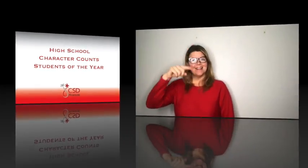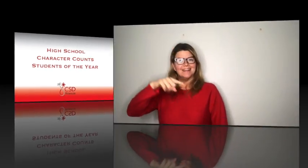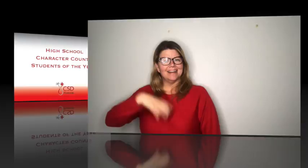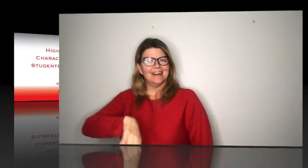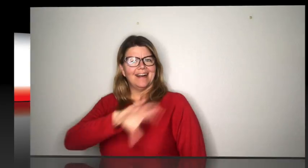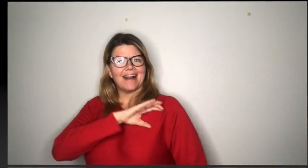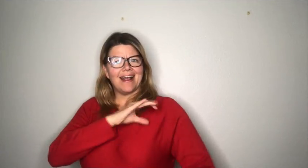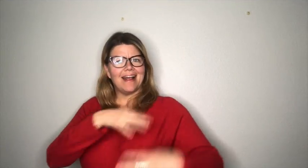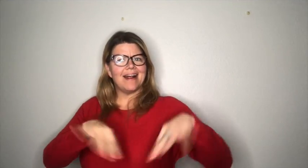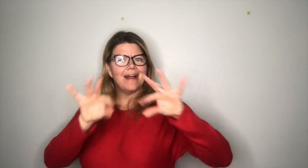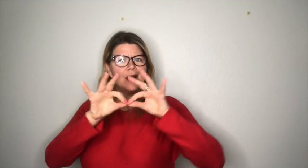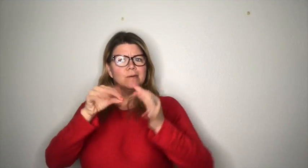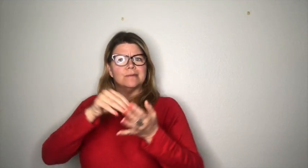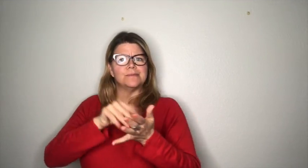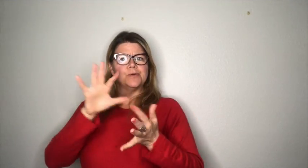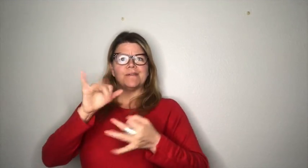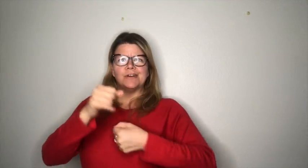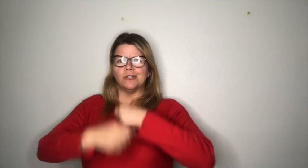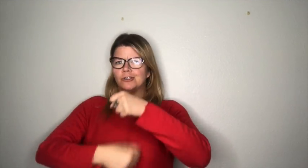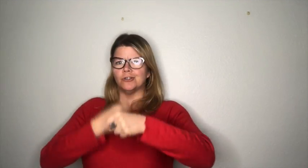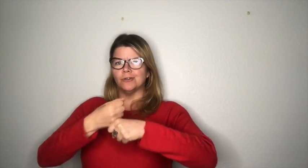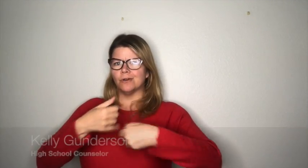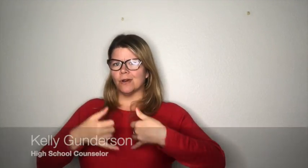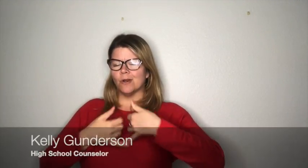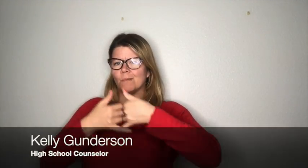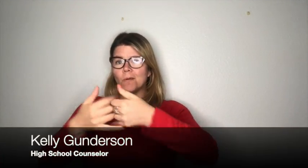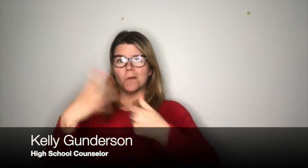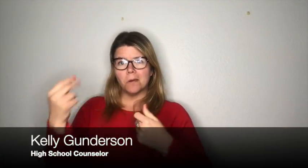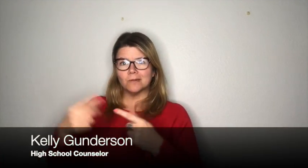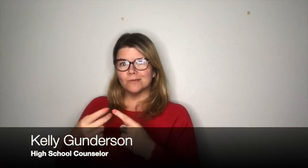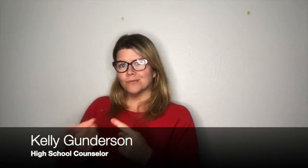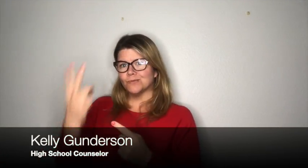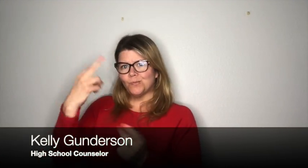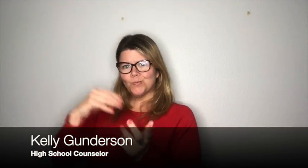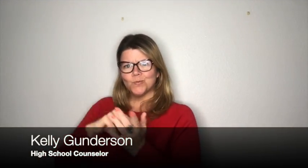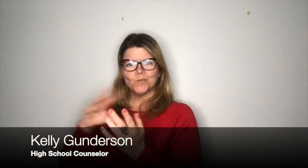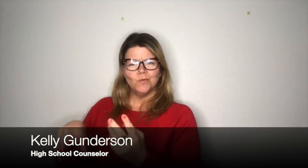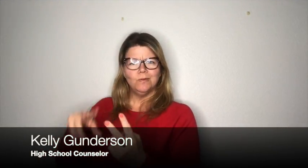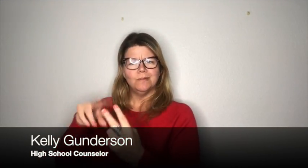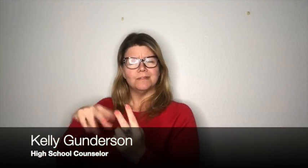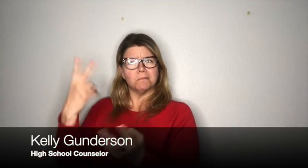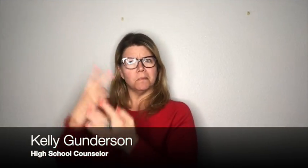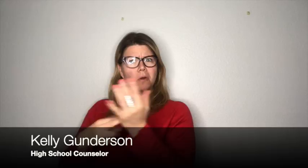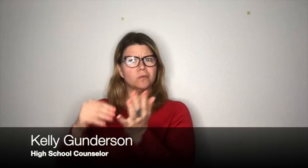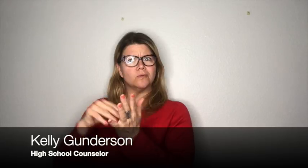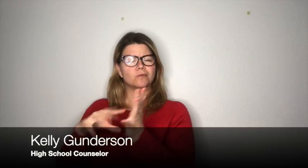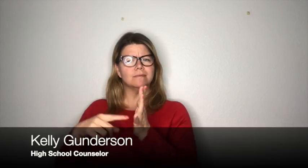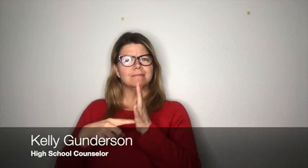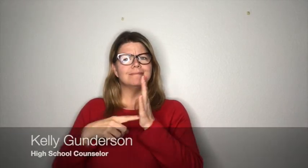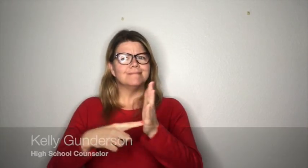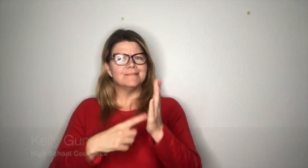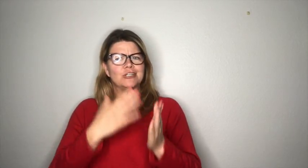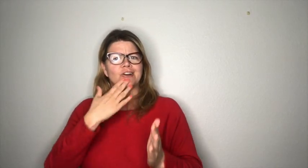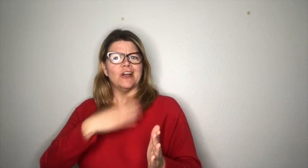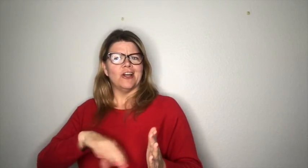Hawaii character counts student of the year actually goes to two students this year because they've demonstrated great